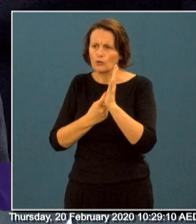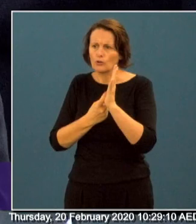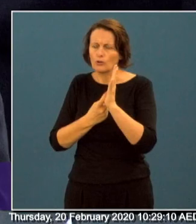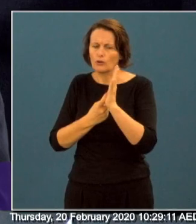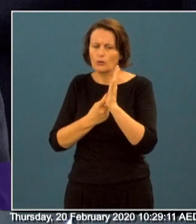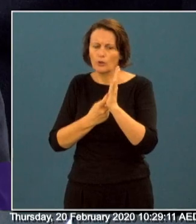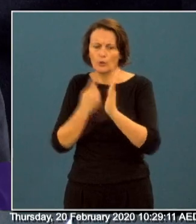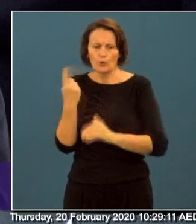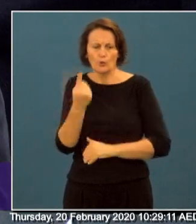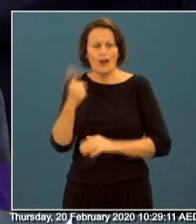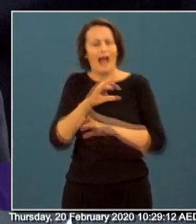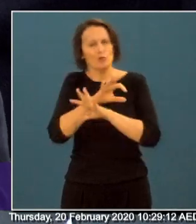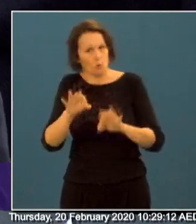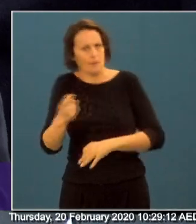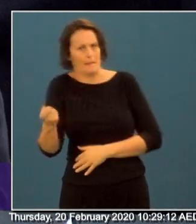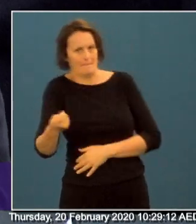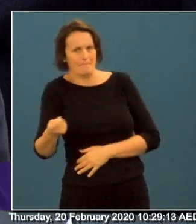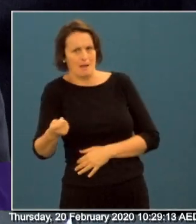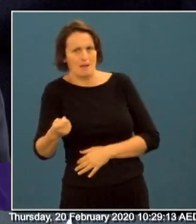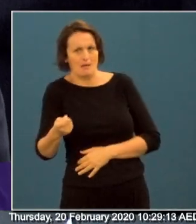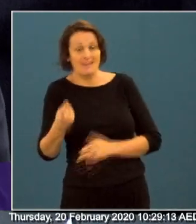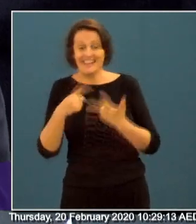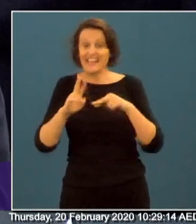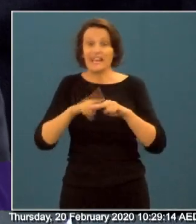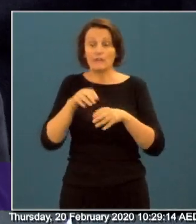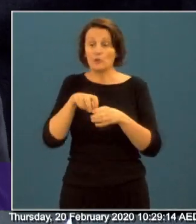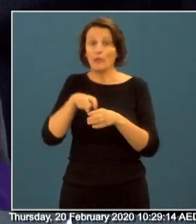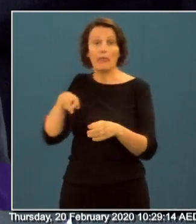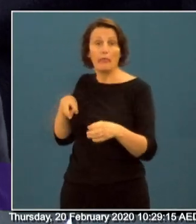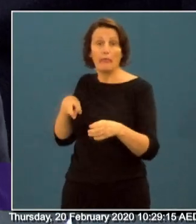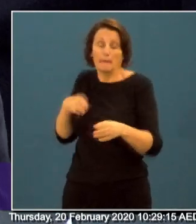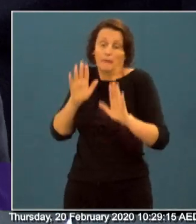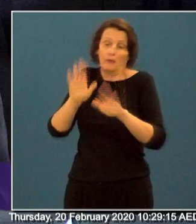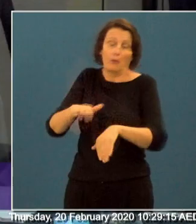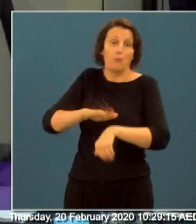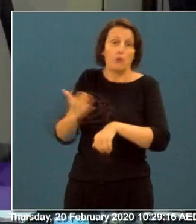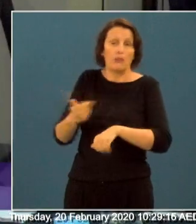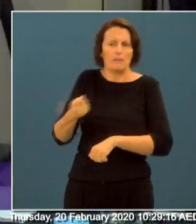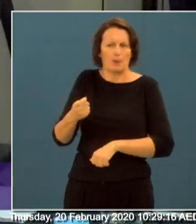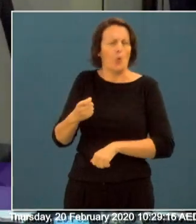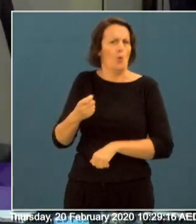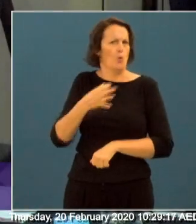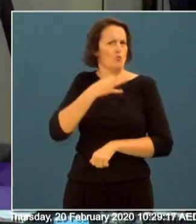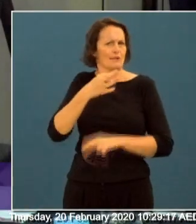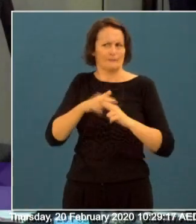I mean, you would putting yourself as a practitioner at immense risk. So you could build into the continuing